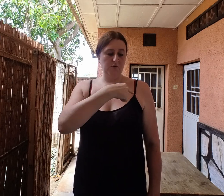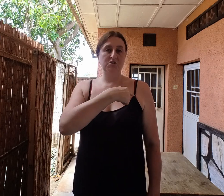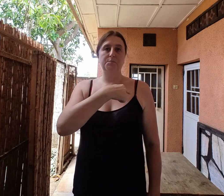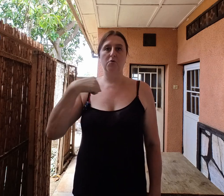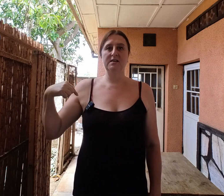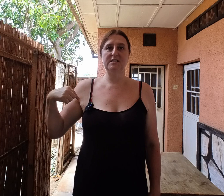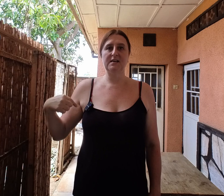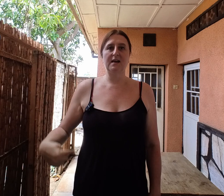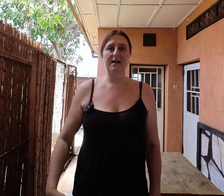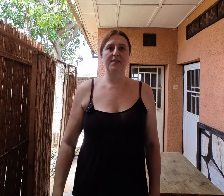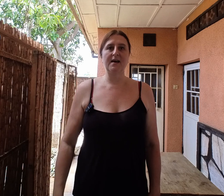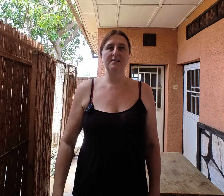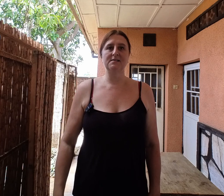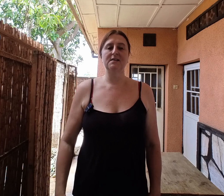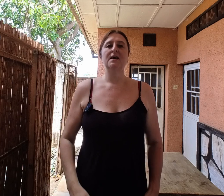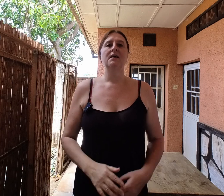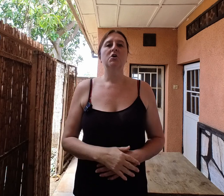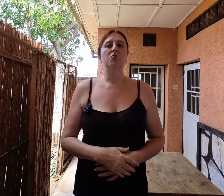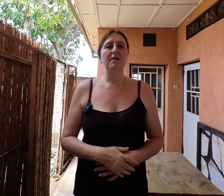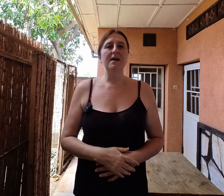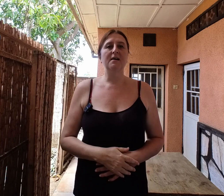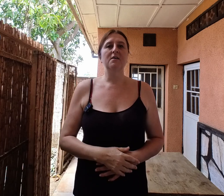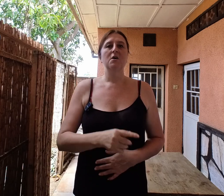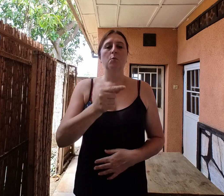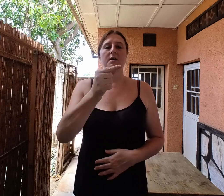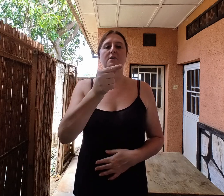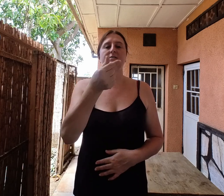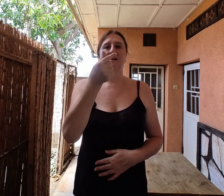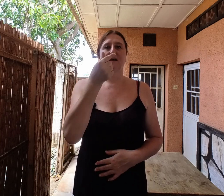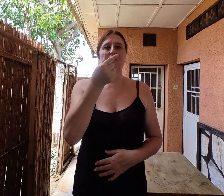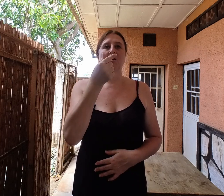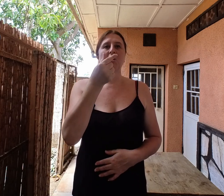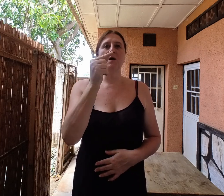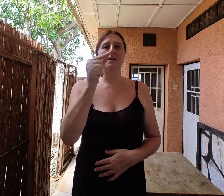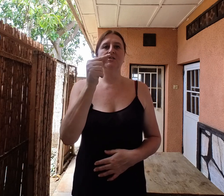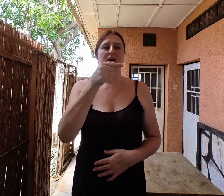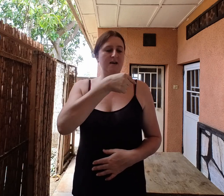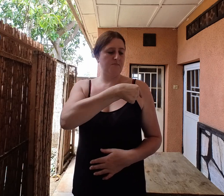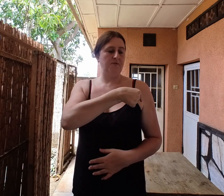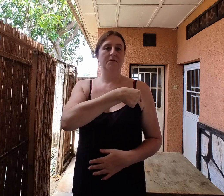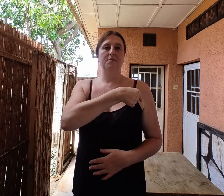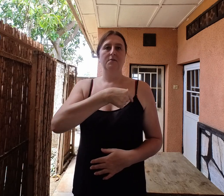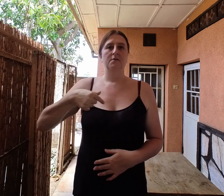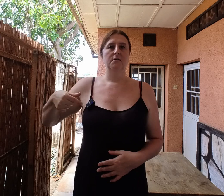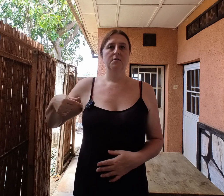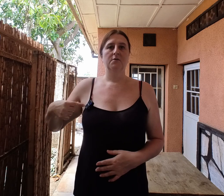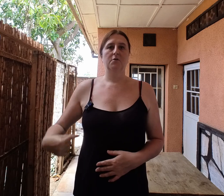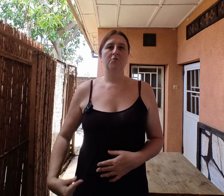we were just pointing, like that. Korea, we're using a Q handshape.